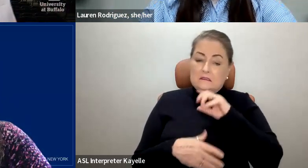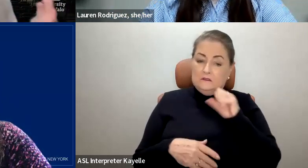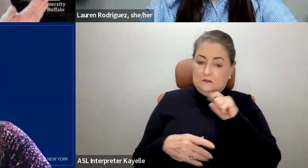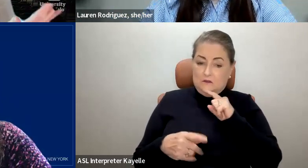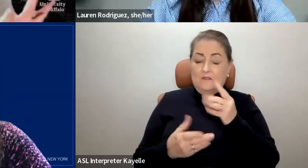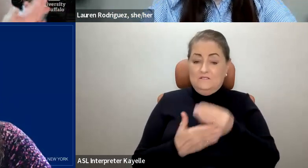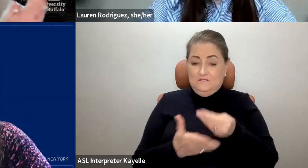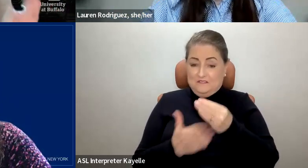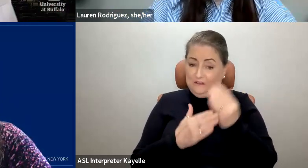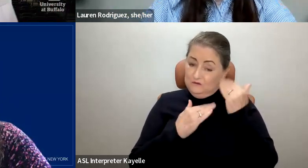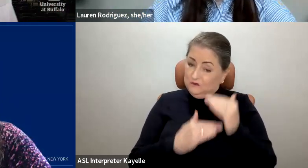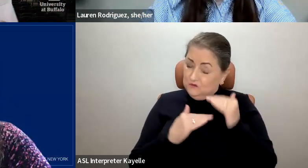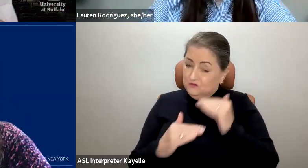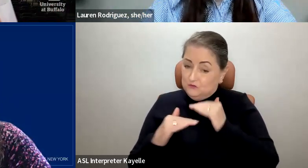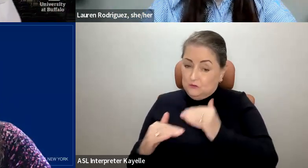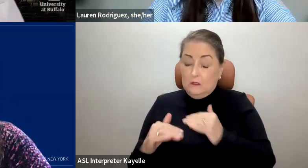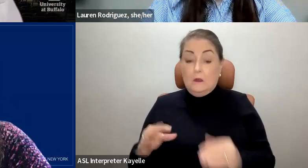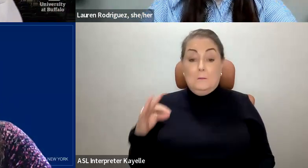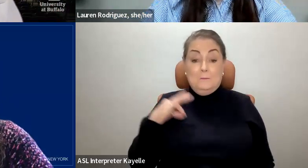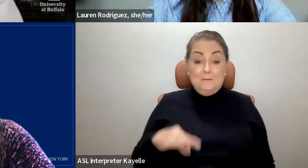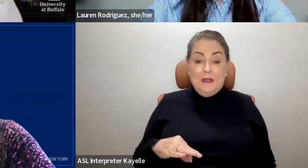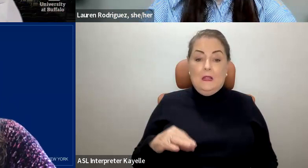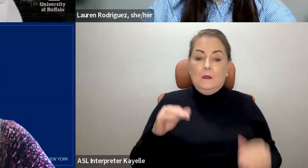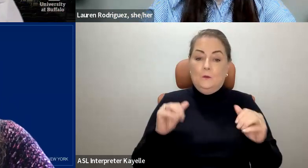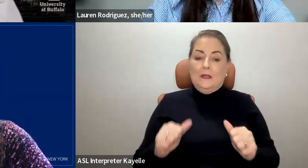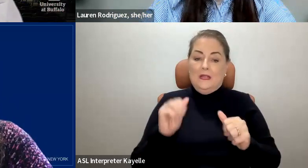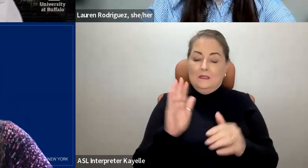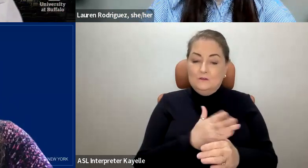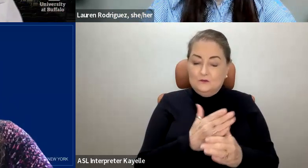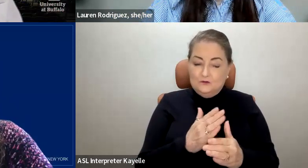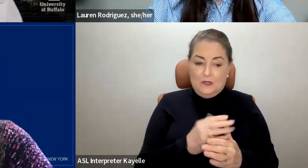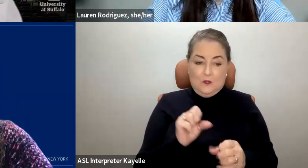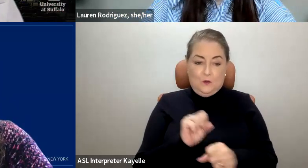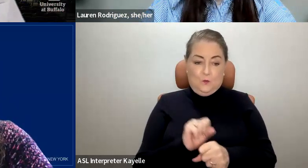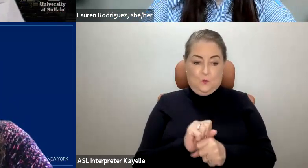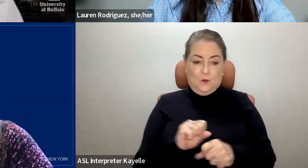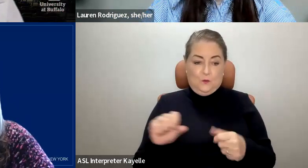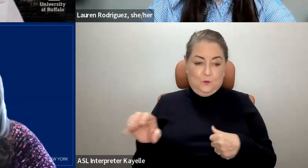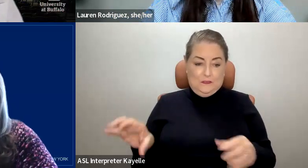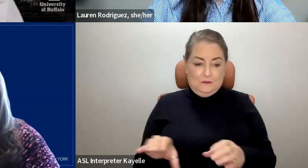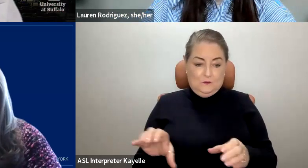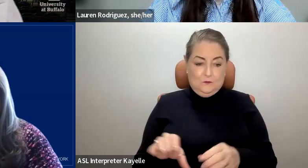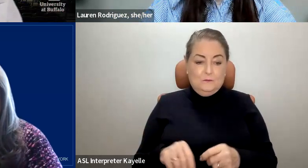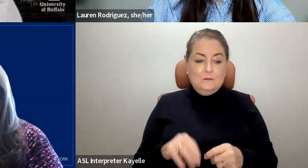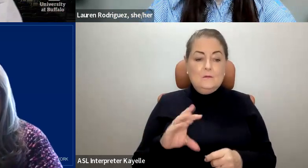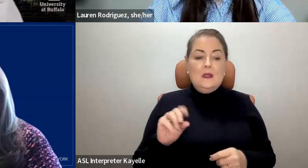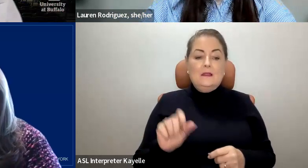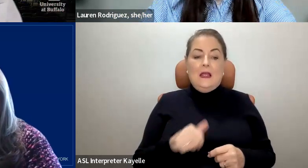work. So there, there would be benefit if we somehow could share the work that we're doing. The second is that individually,